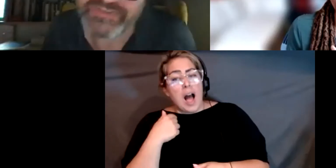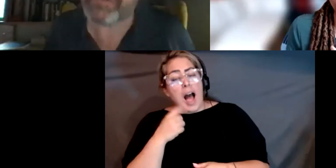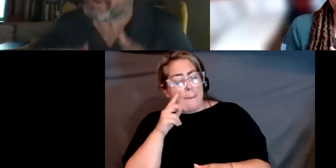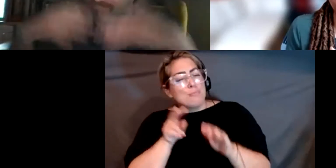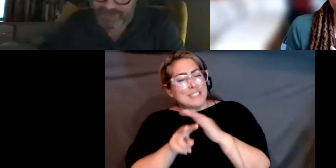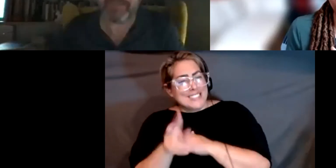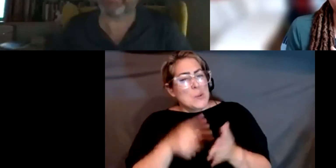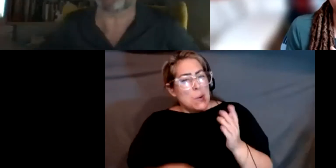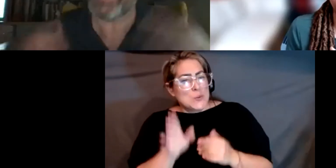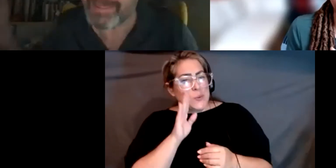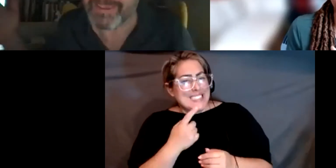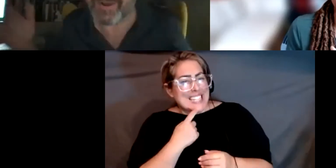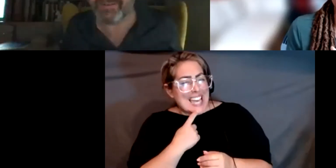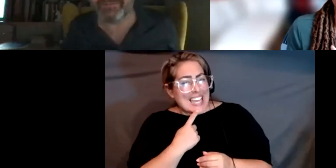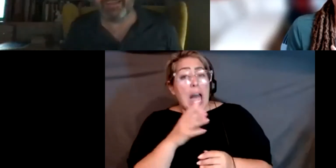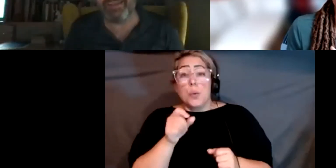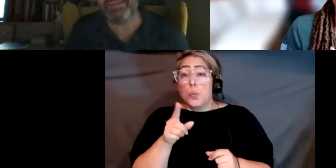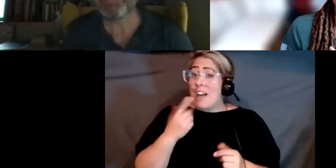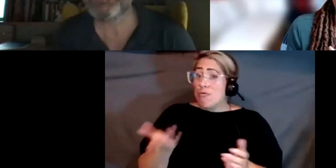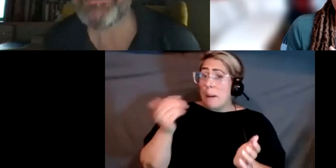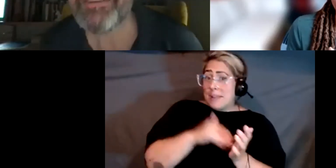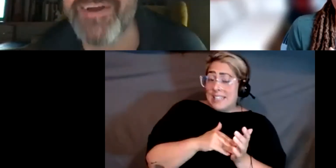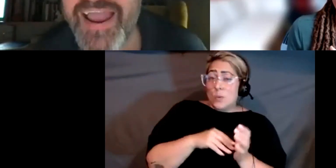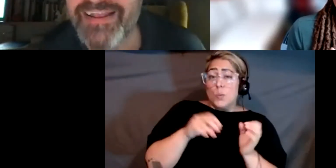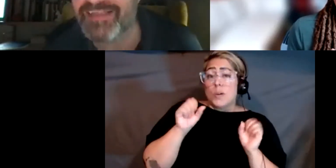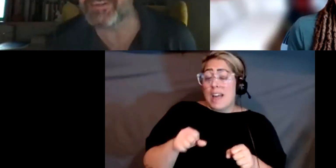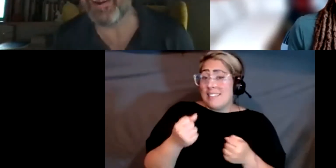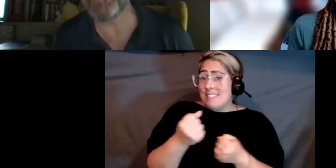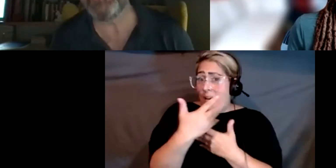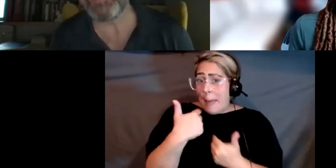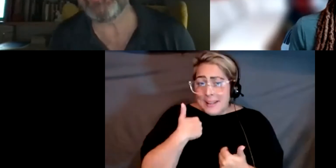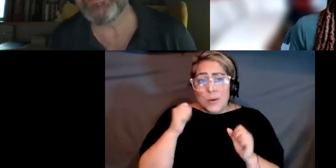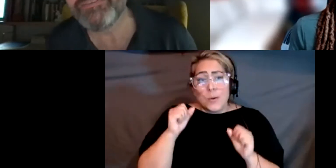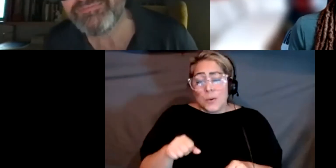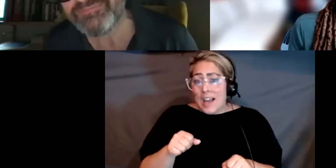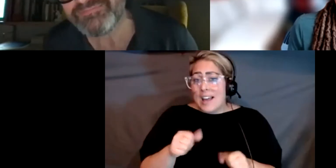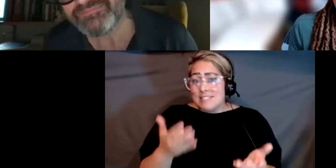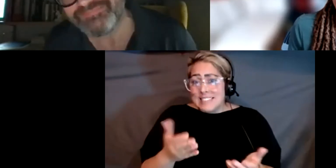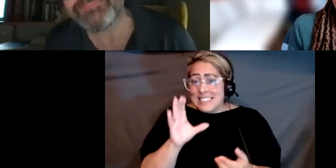mean you cannot yell at me. Go ahead. Sorry I interrupted. CANDACE: I will hand it over to